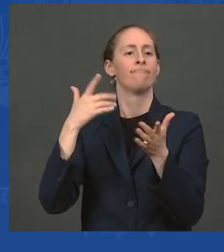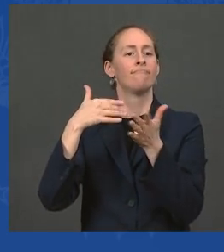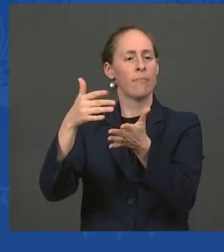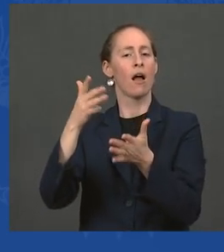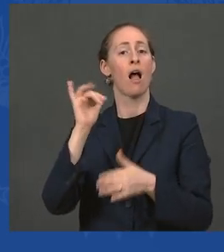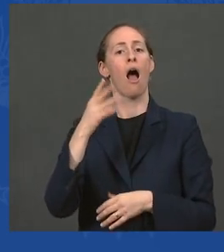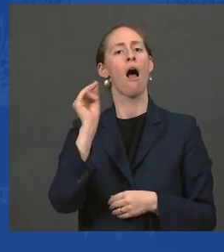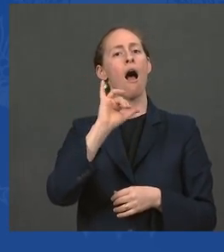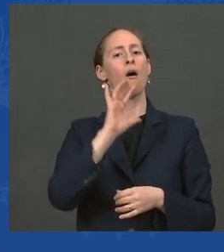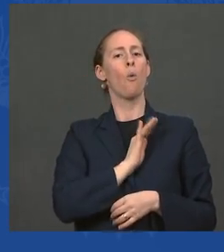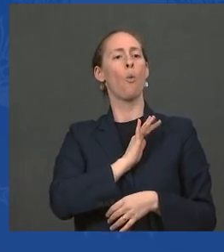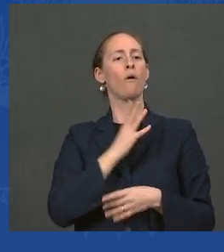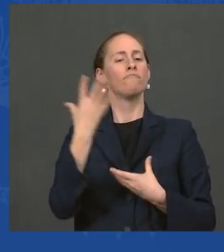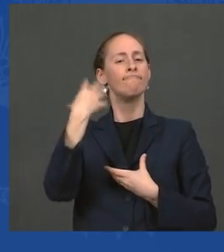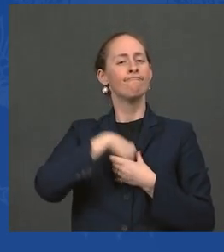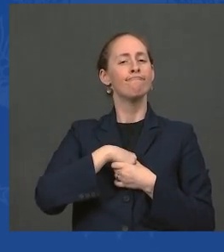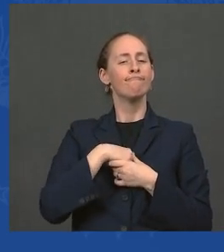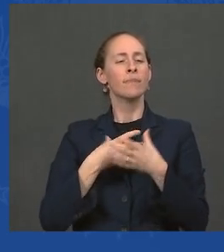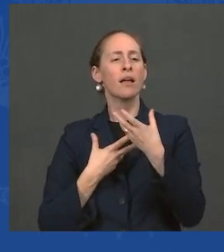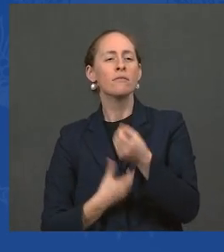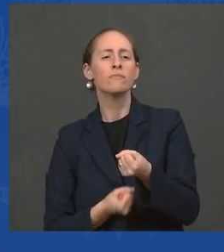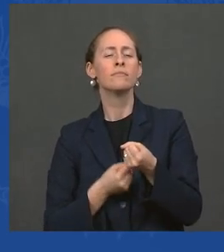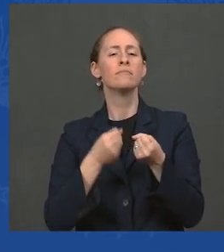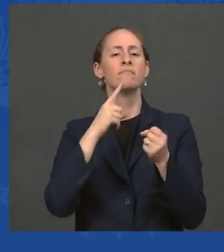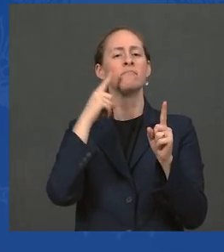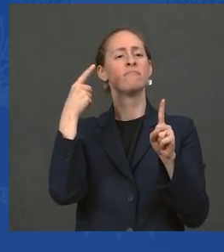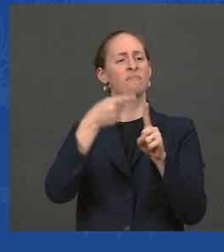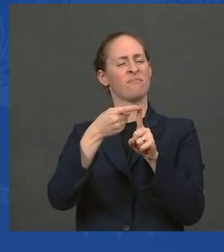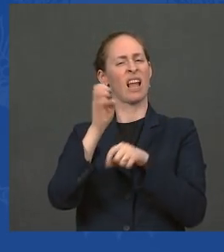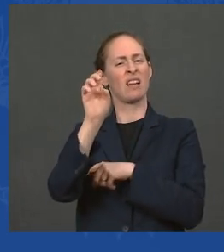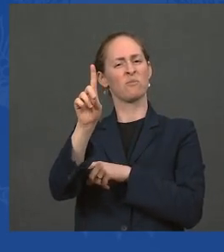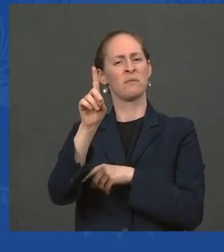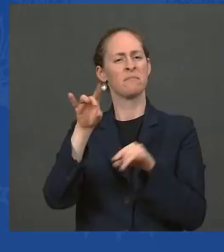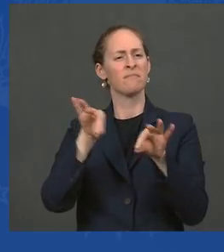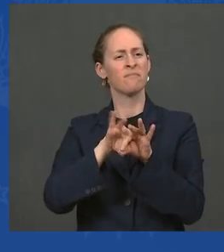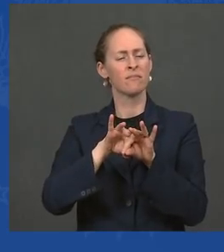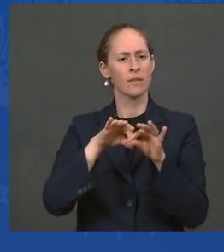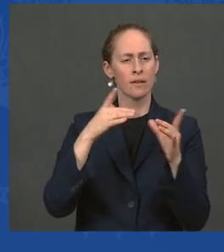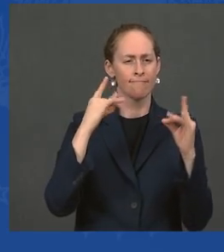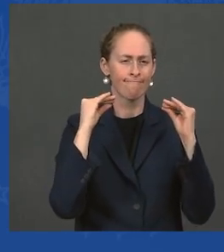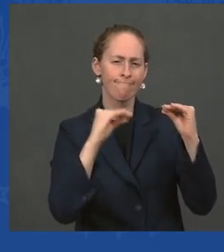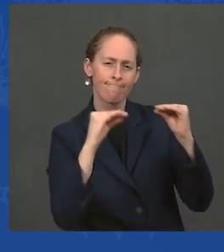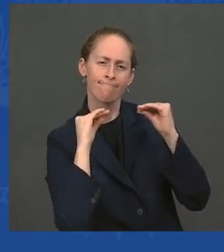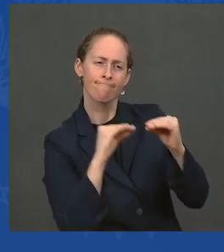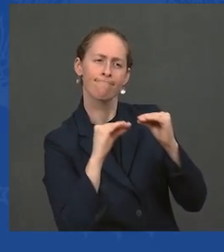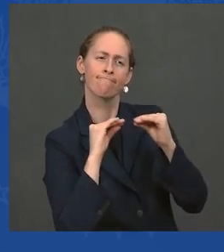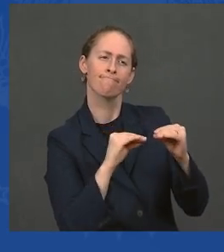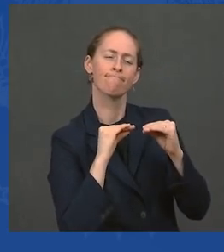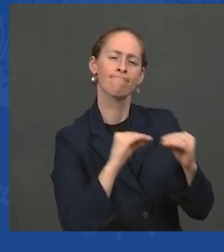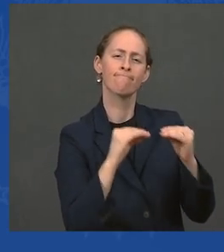It's about building confidence in a child. It's about giving the tools to do something.